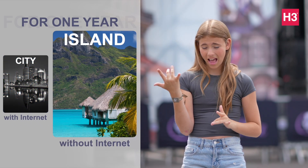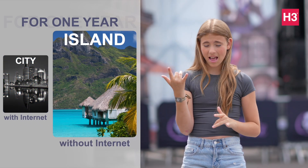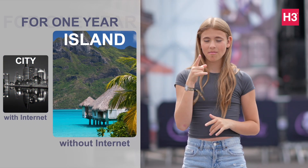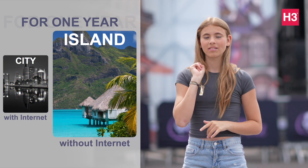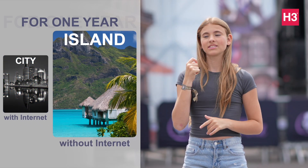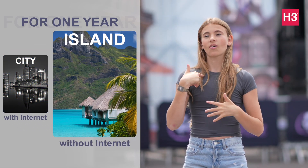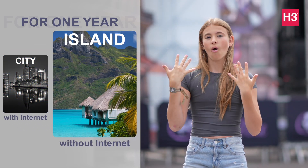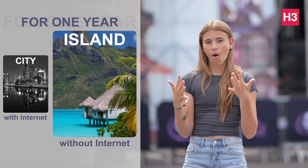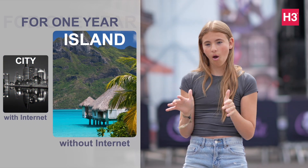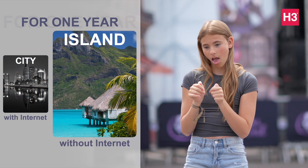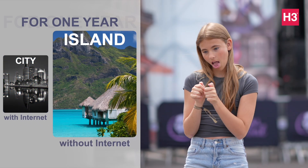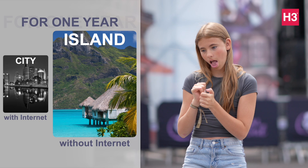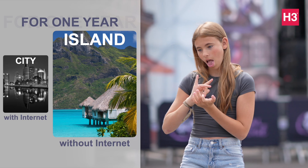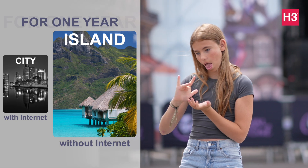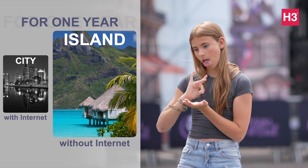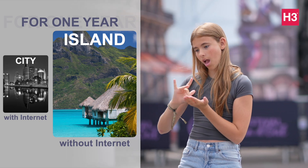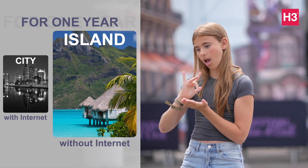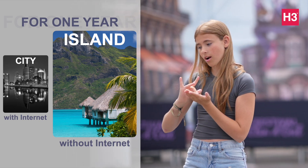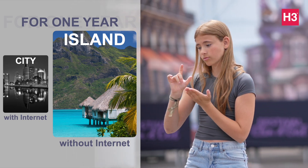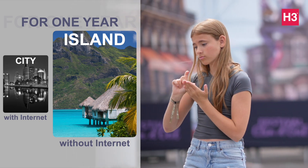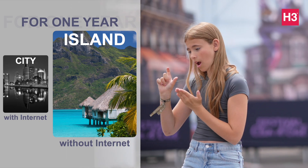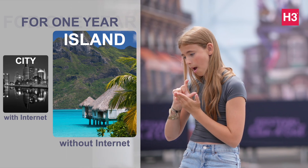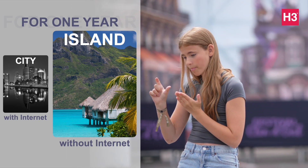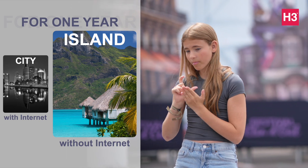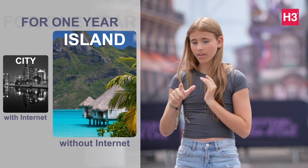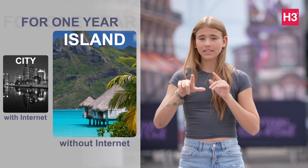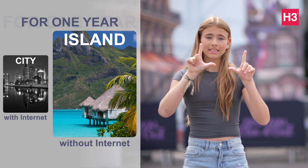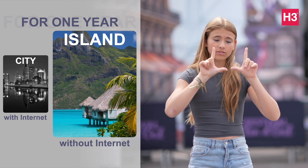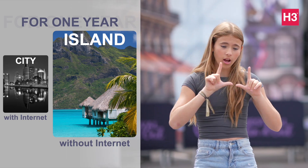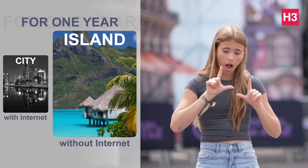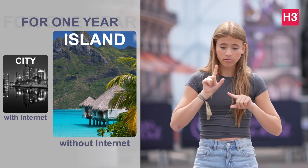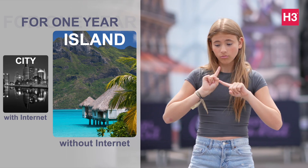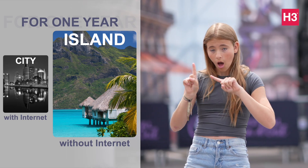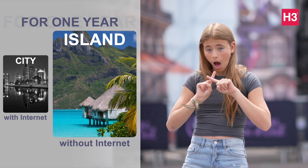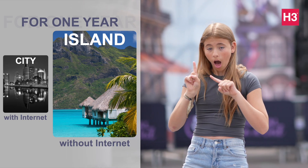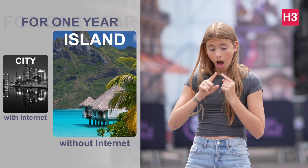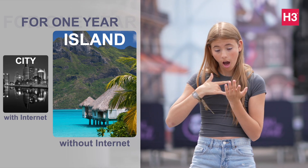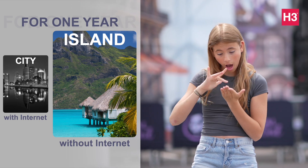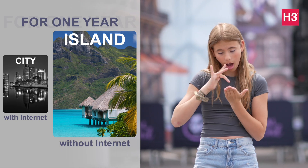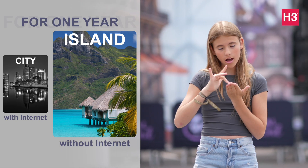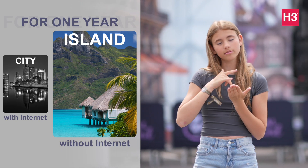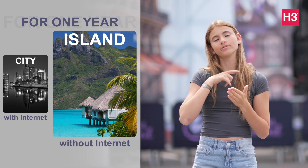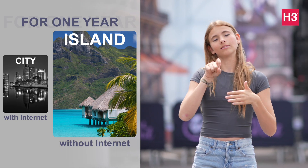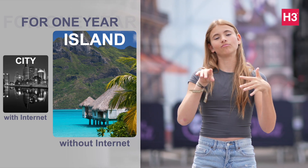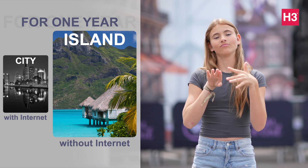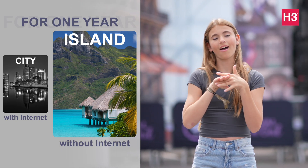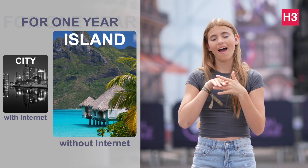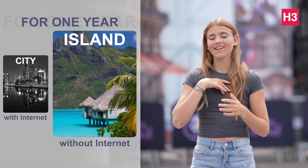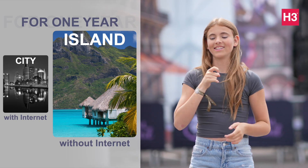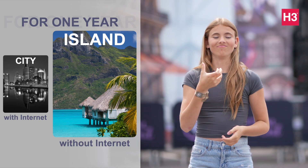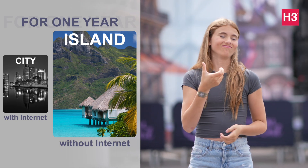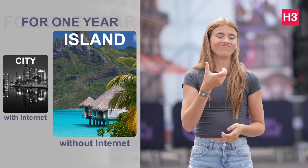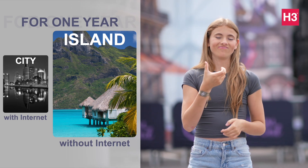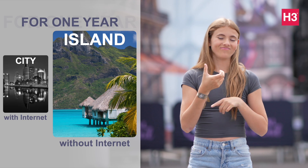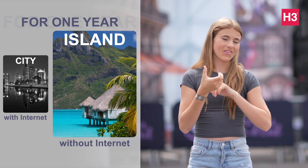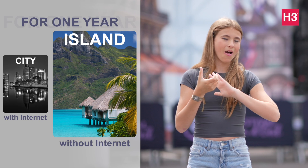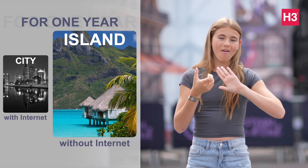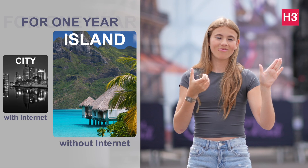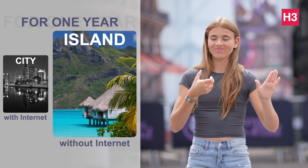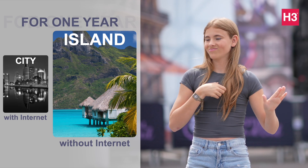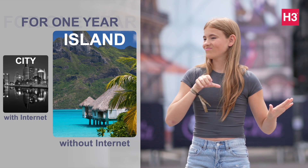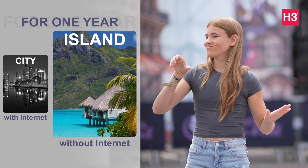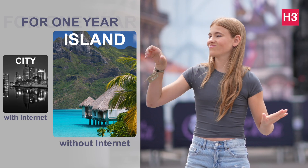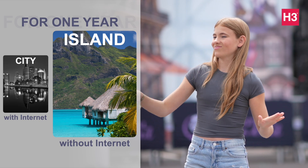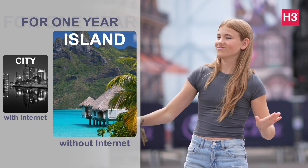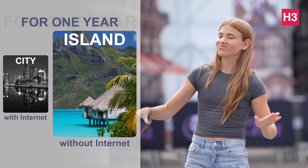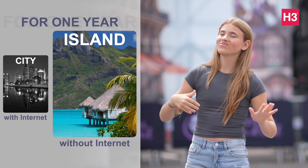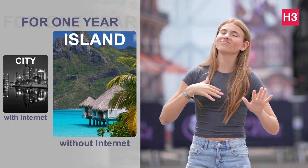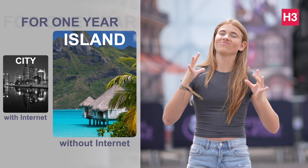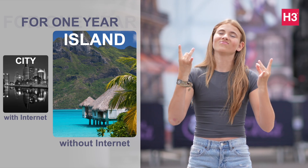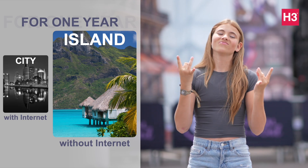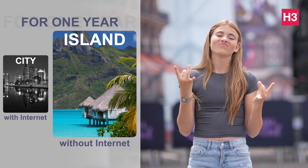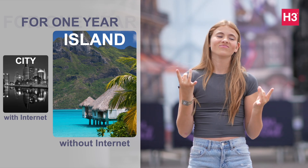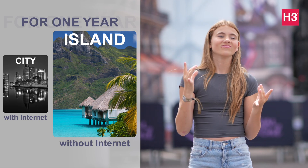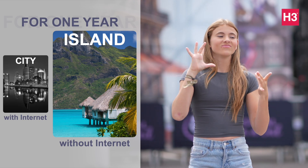I’ve been glued to social media for too long, and I need a break!